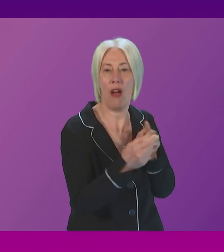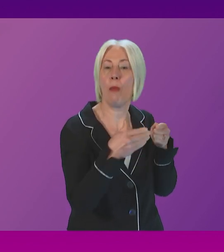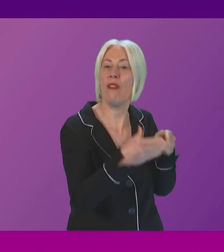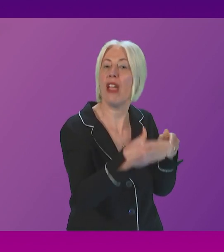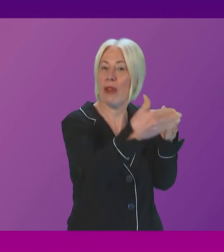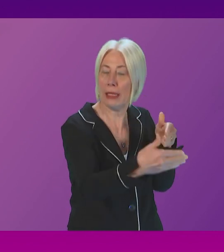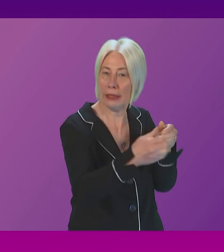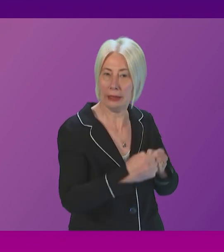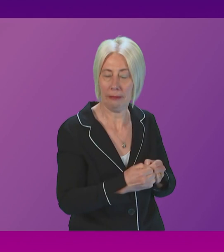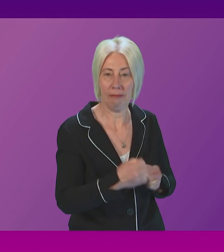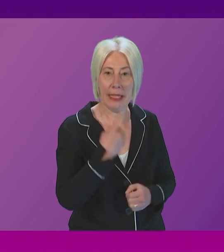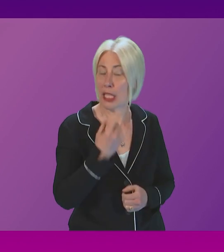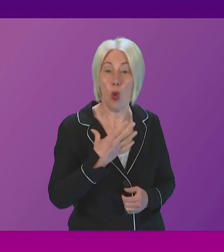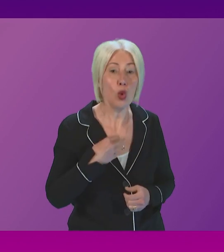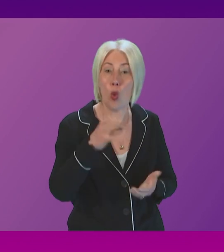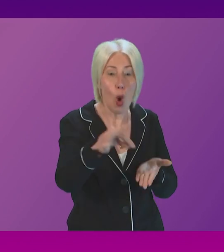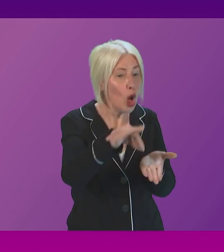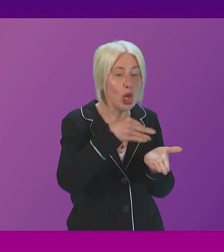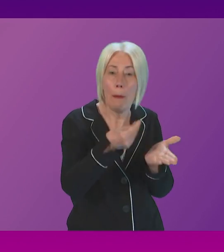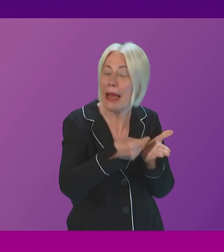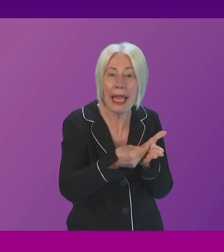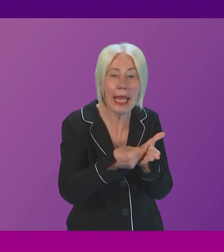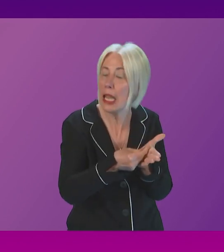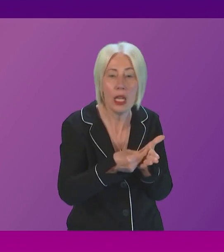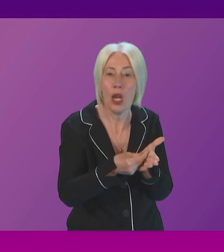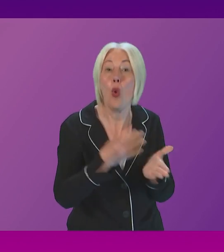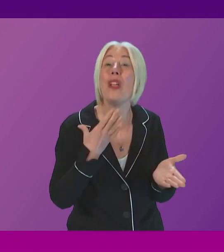“We don’t want compensation, we ‘need’ compensation”.